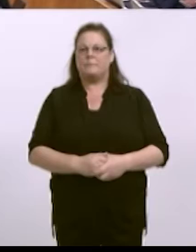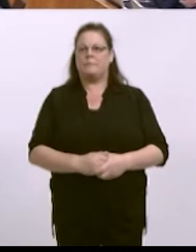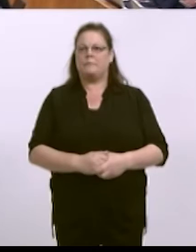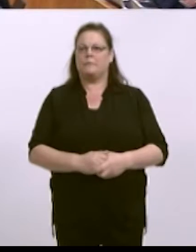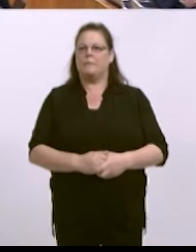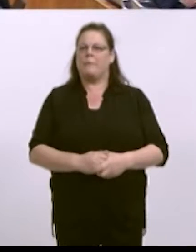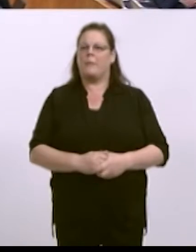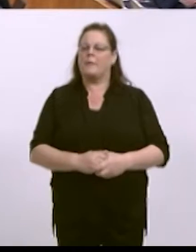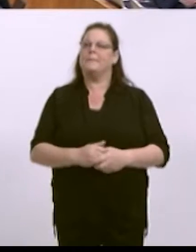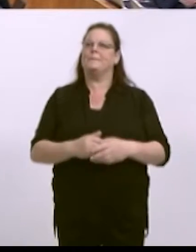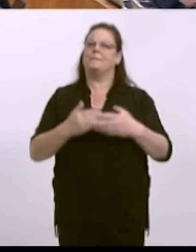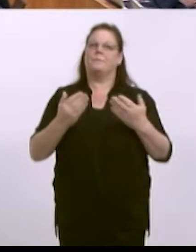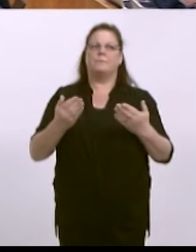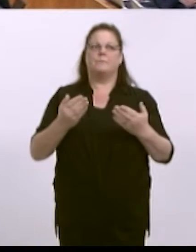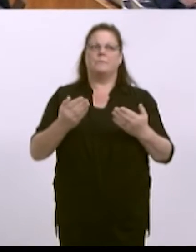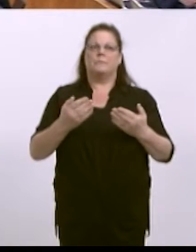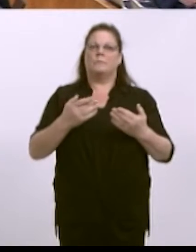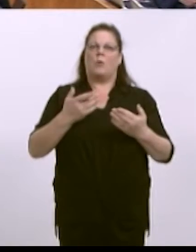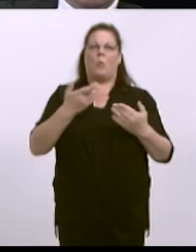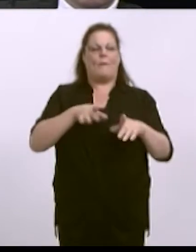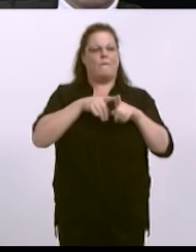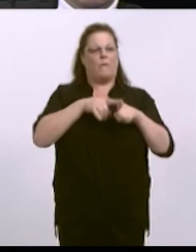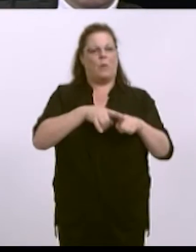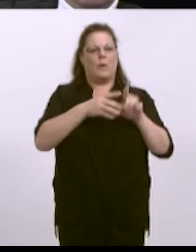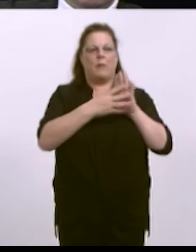anghynaladwy presennol iír model a fydd, mae rhywun yn tybio, yn seiliedig ar Diamond,